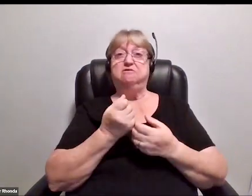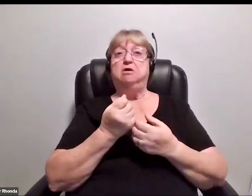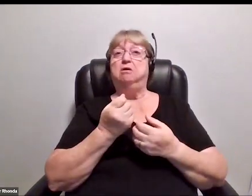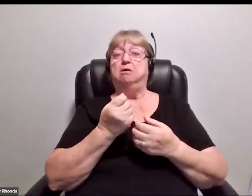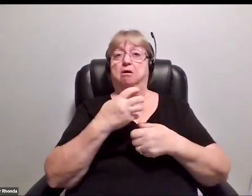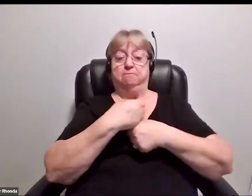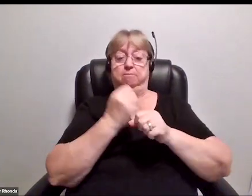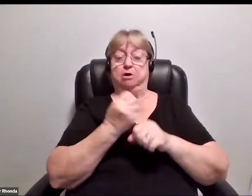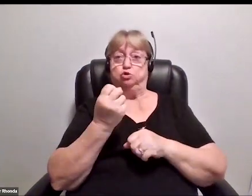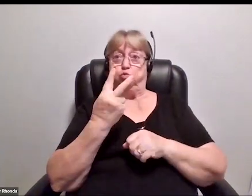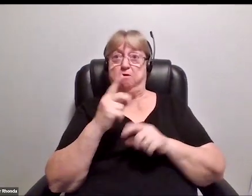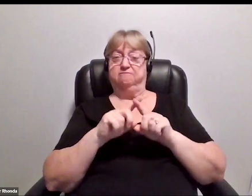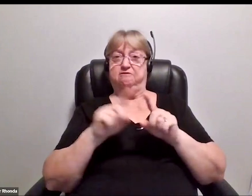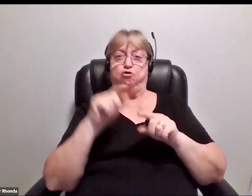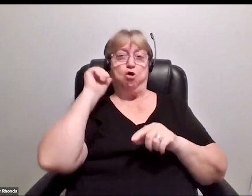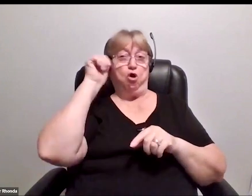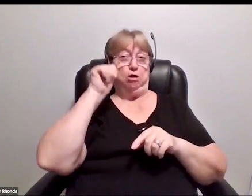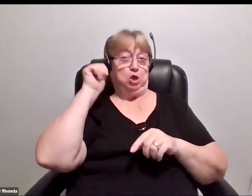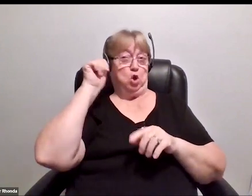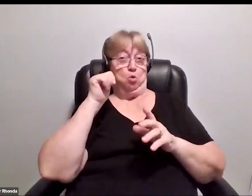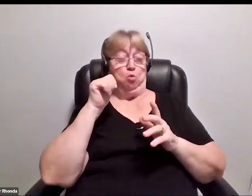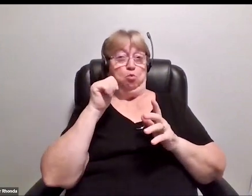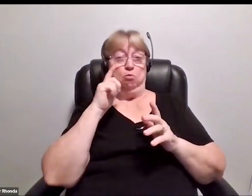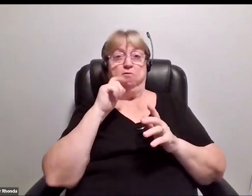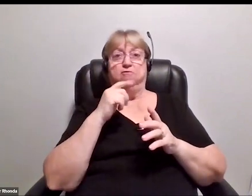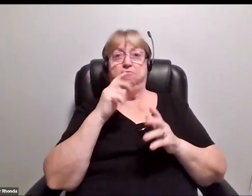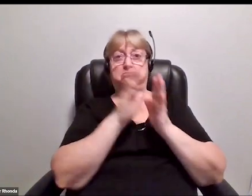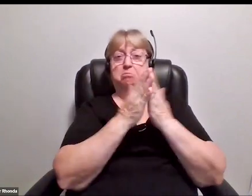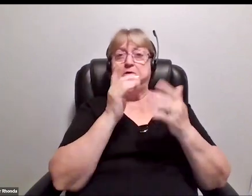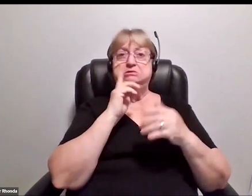covering various space weather topics, such as solar storms,